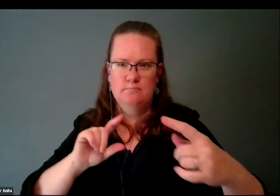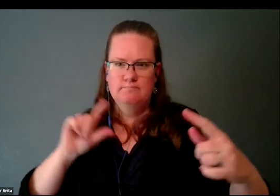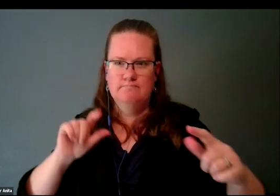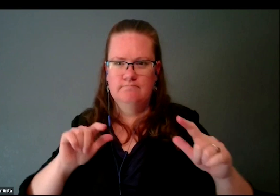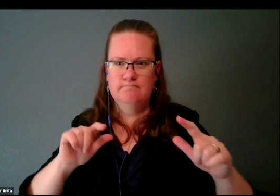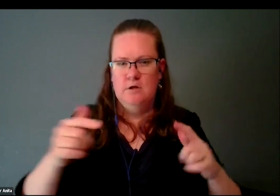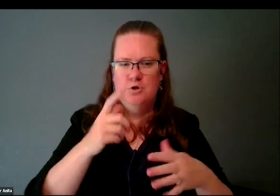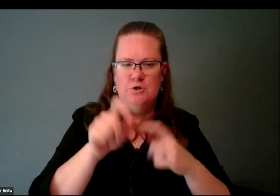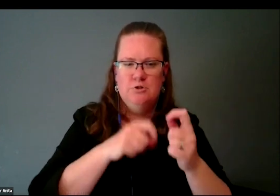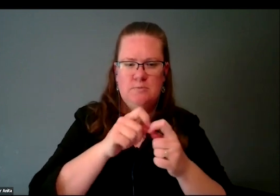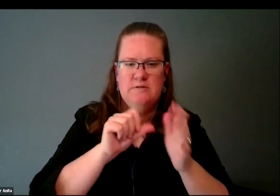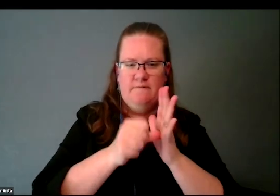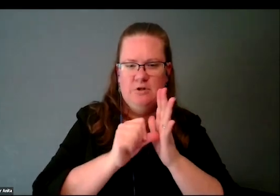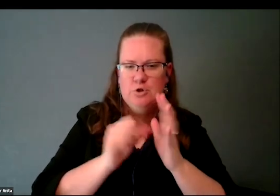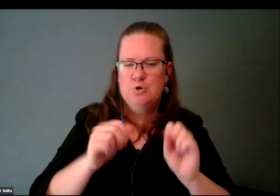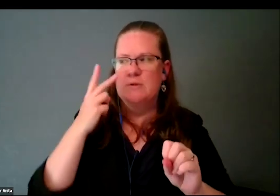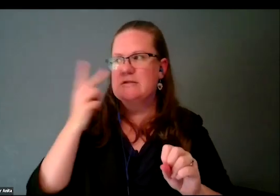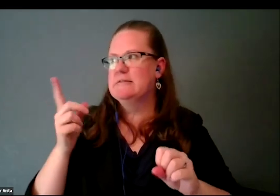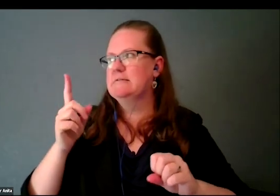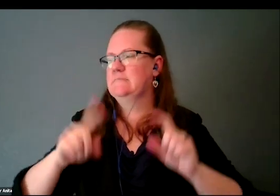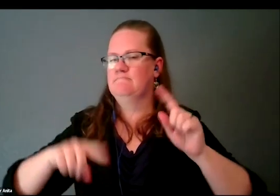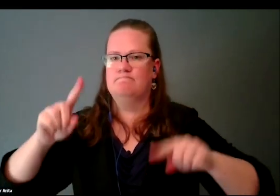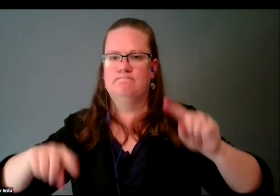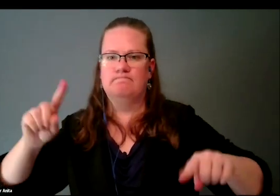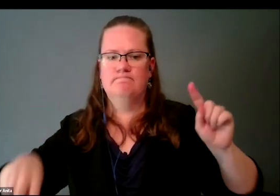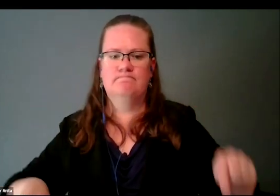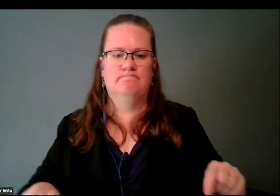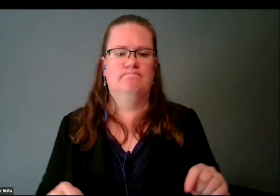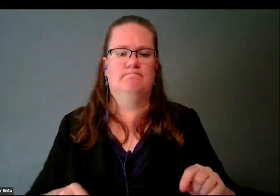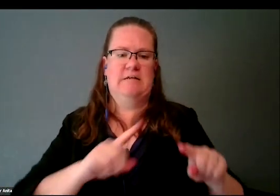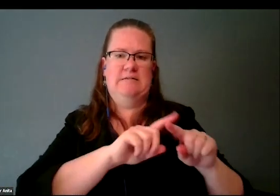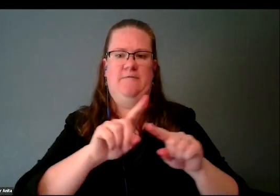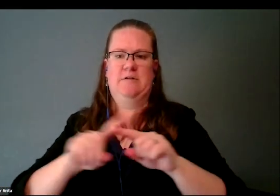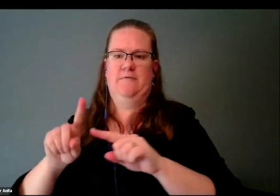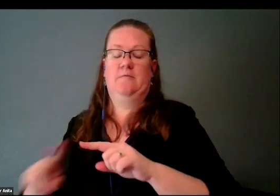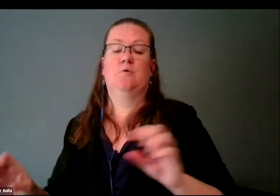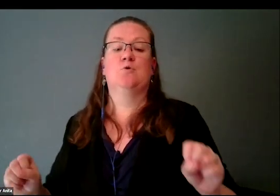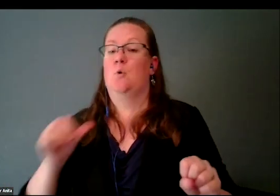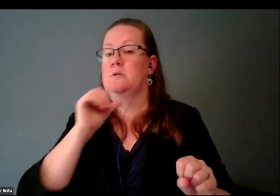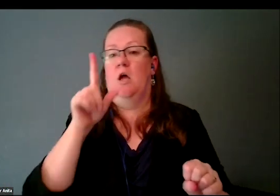how the spirals varied between these different models. Not just taking what was spit out from the lithophane approach,